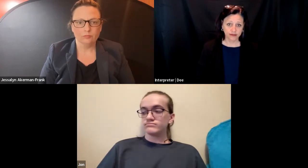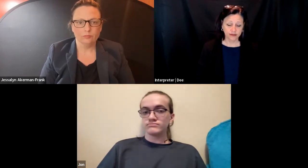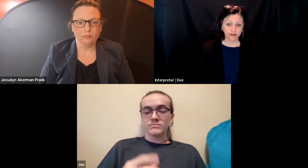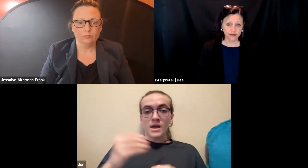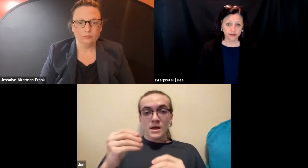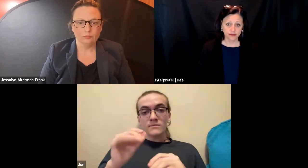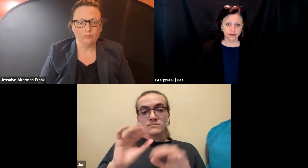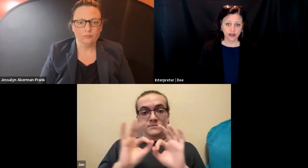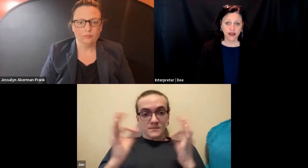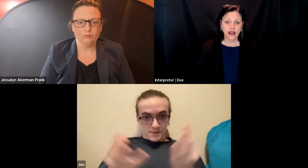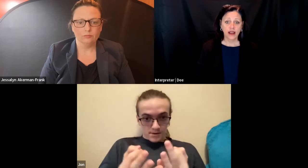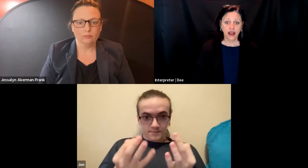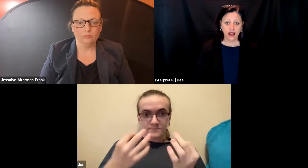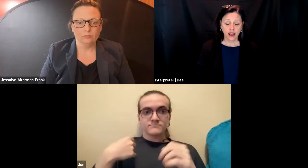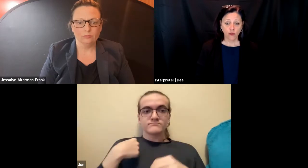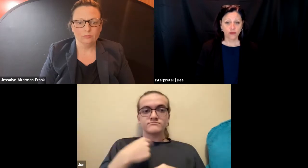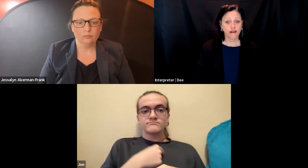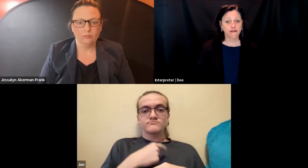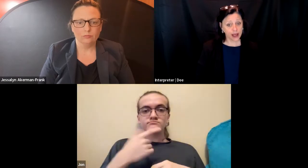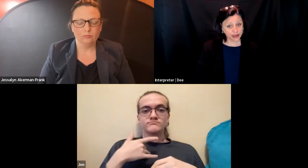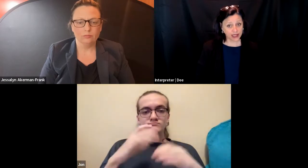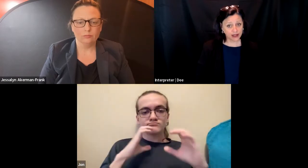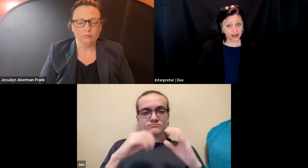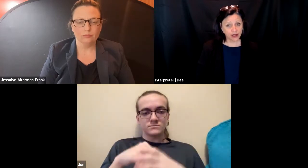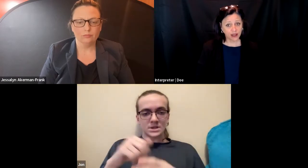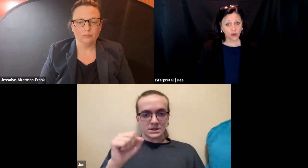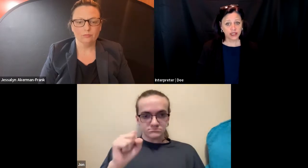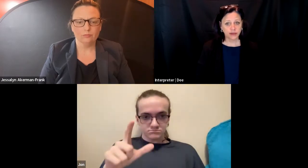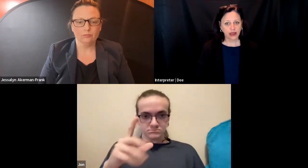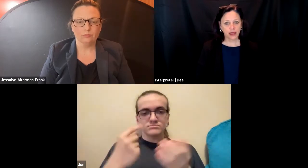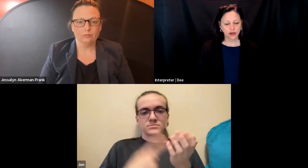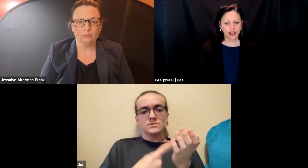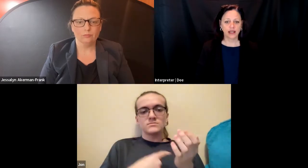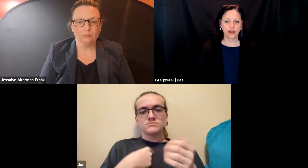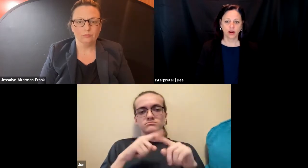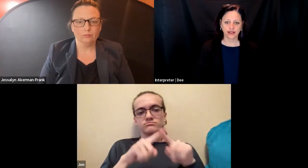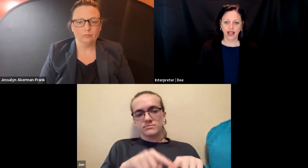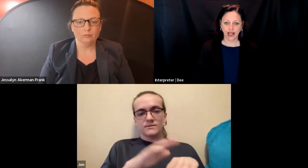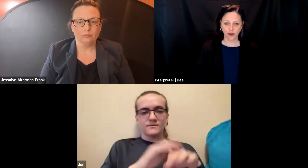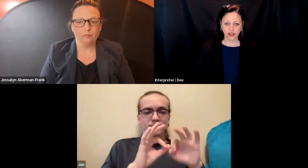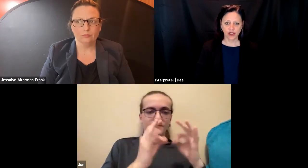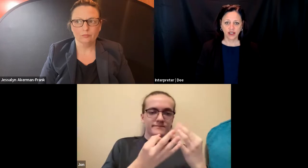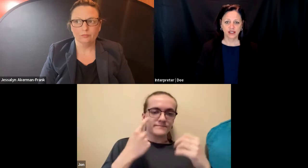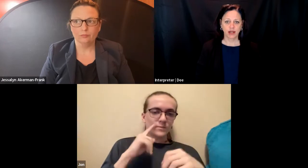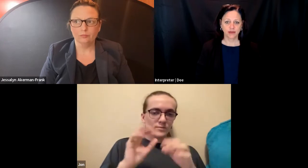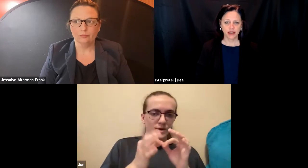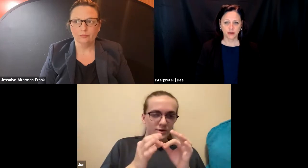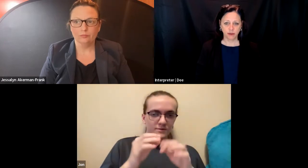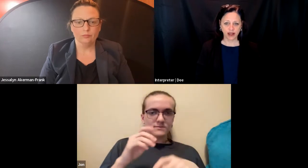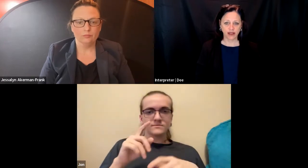Potentially in the future if I become fully blind I may.